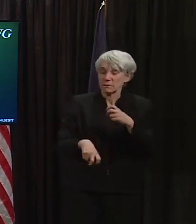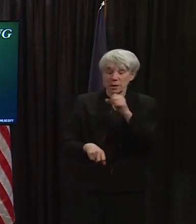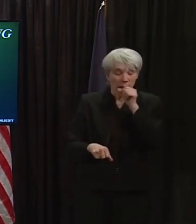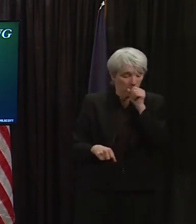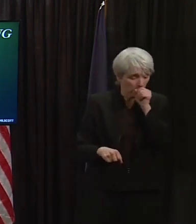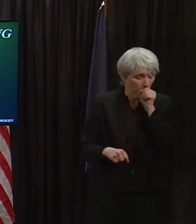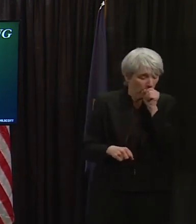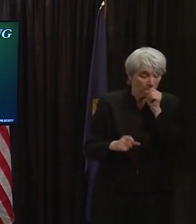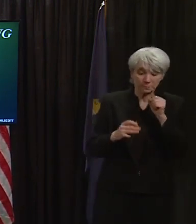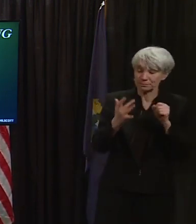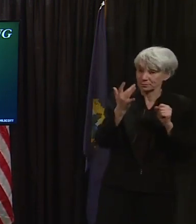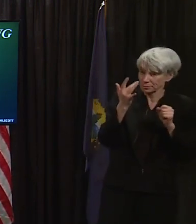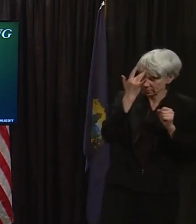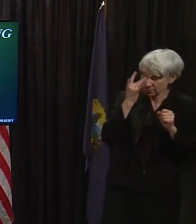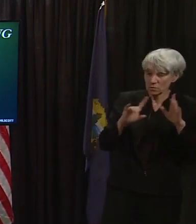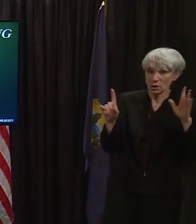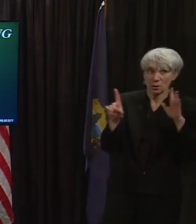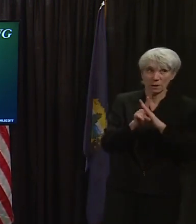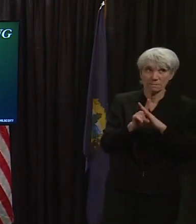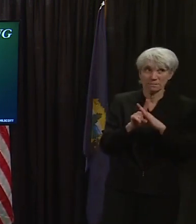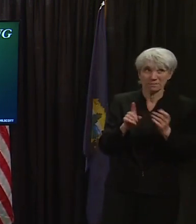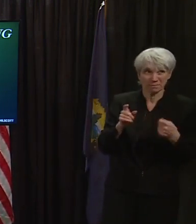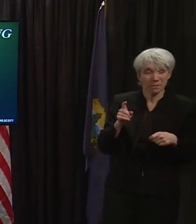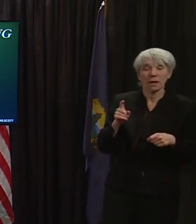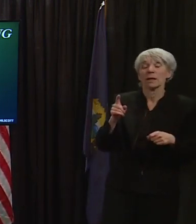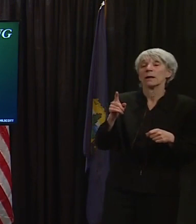If you are sick now, you are likely infected with covid